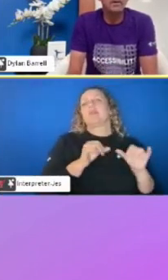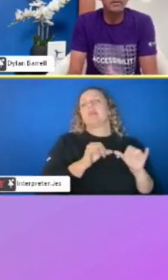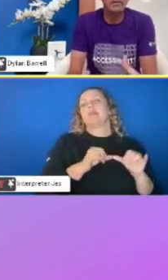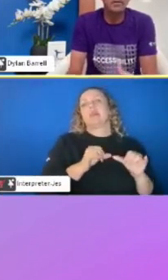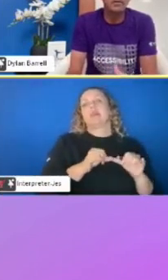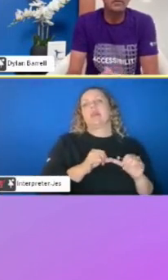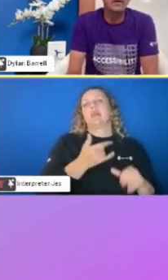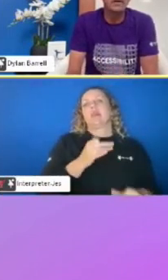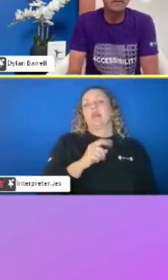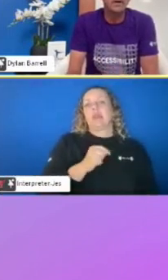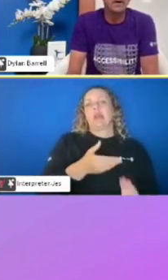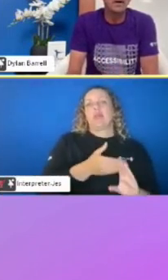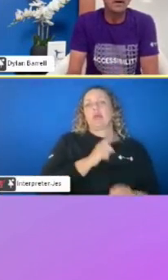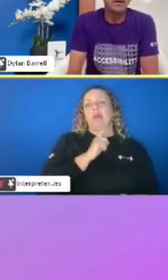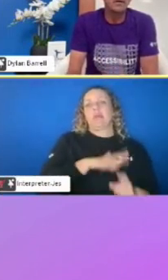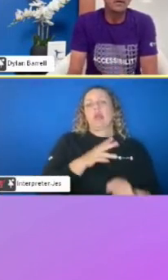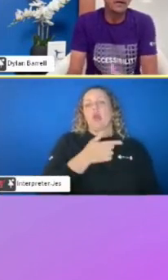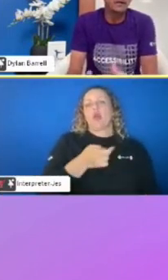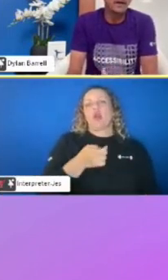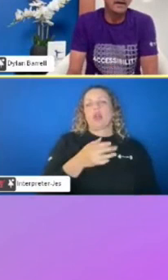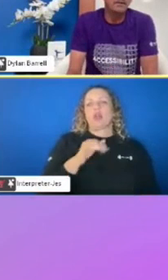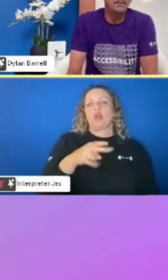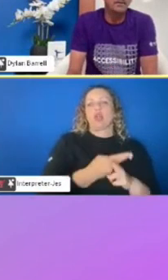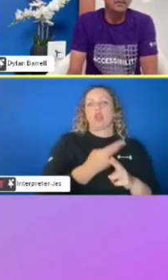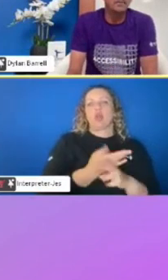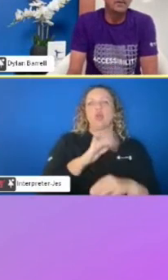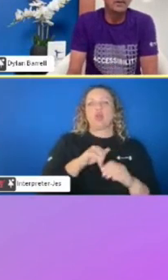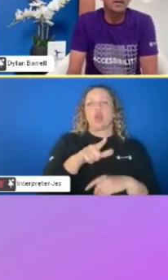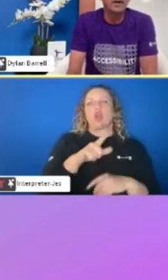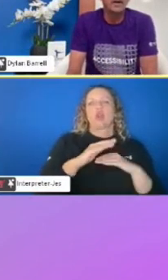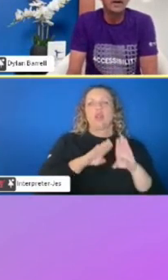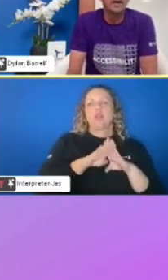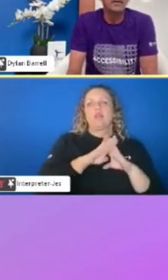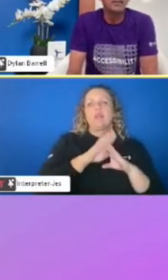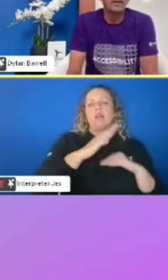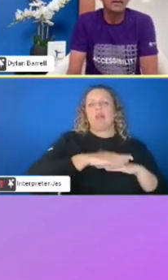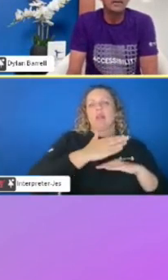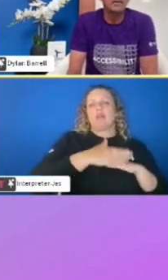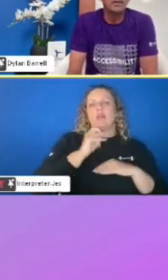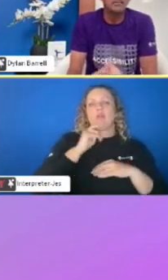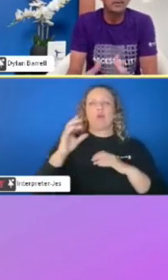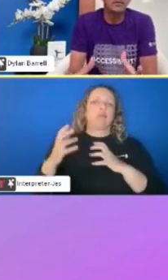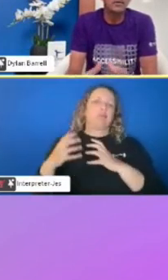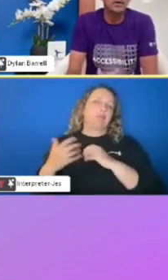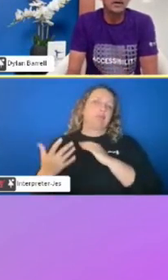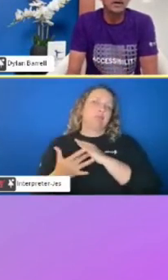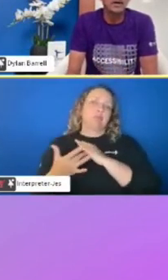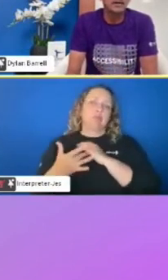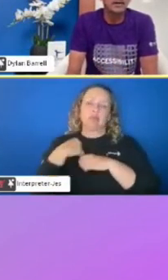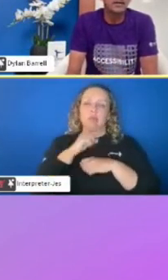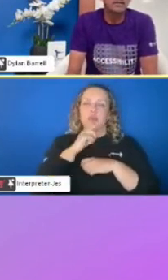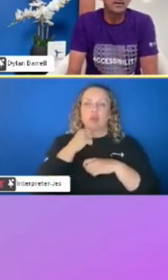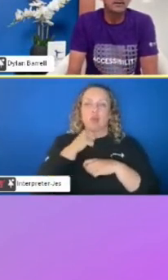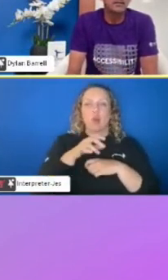that you can use on your developer laptop or machine to make sure that you don't push linter problems